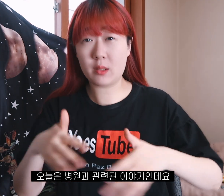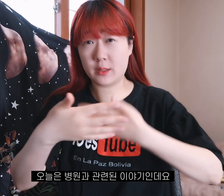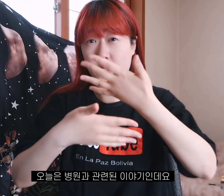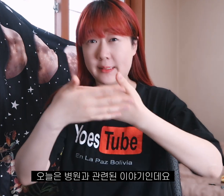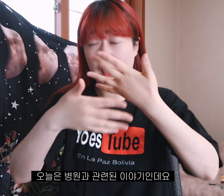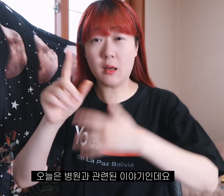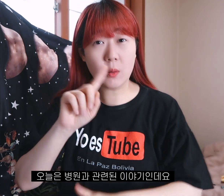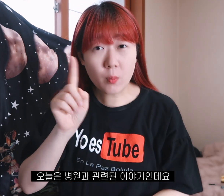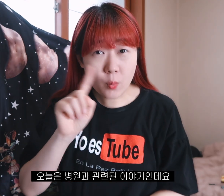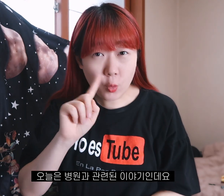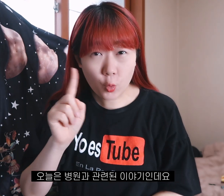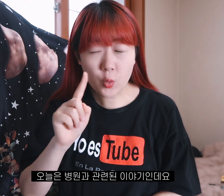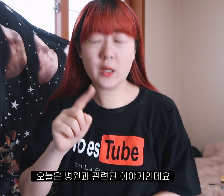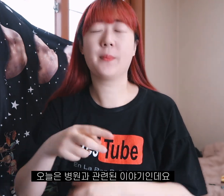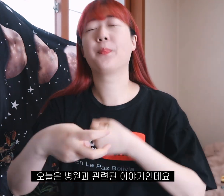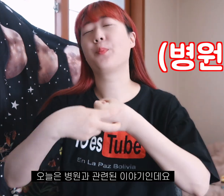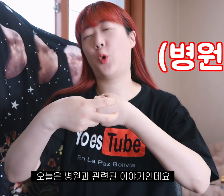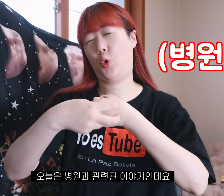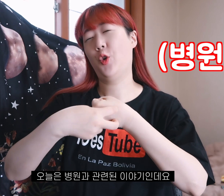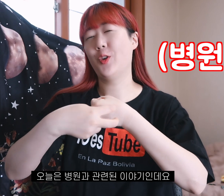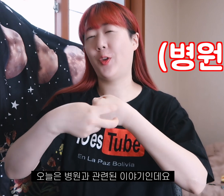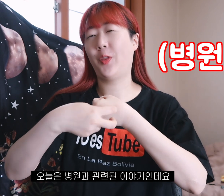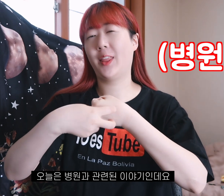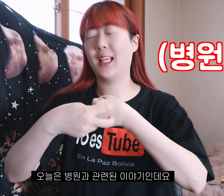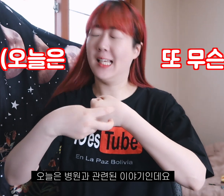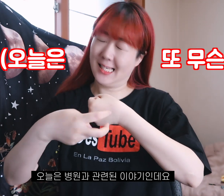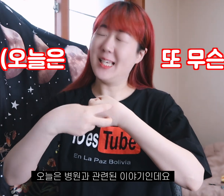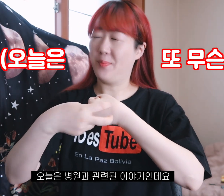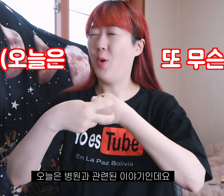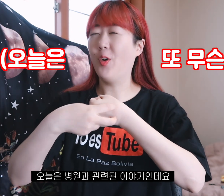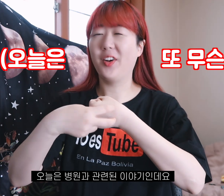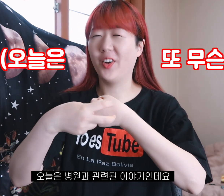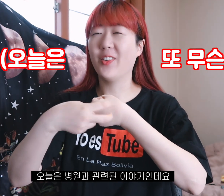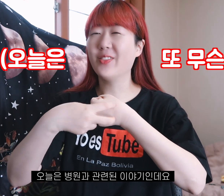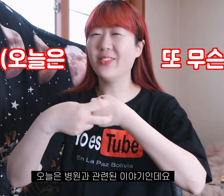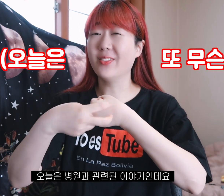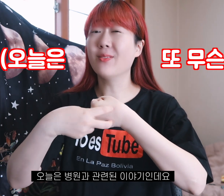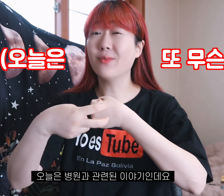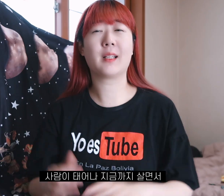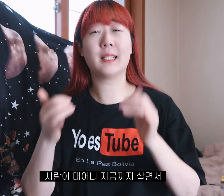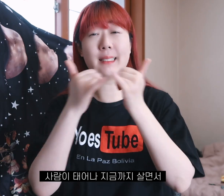Today I am talking about hospitals.